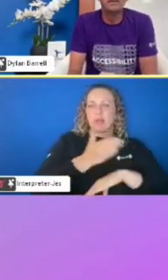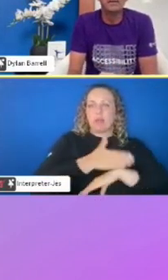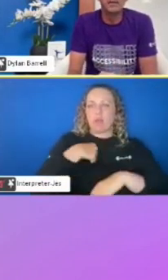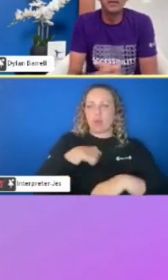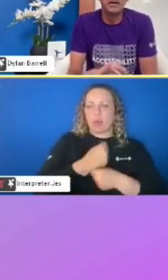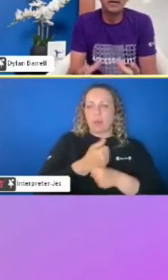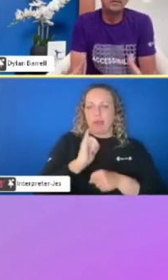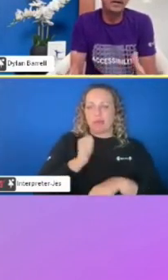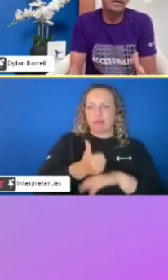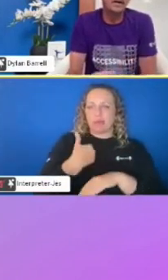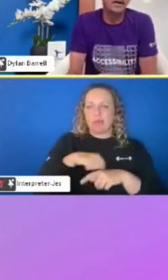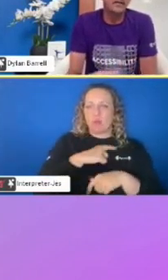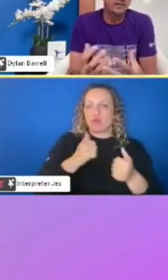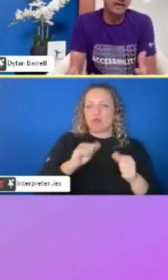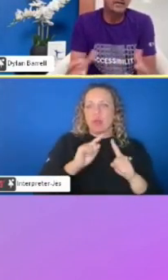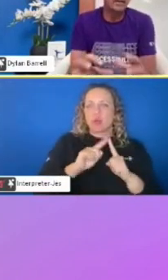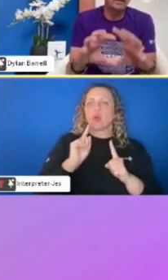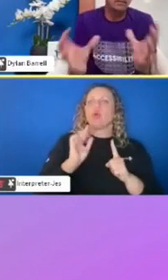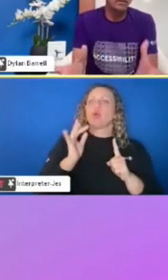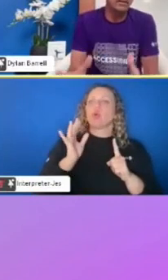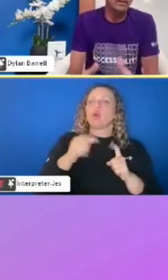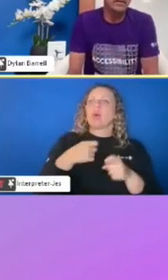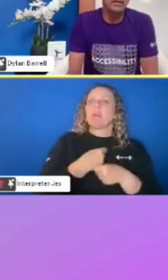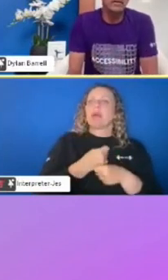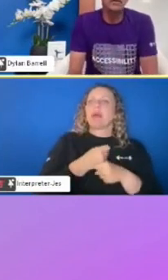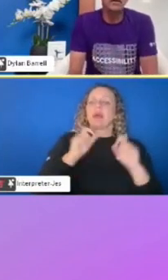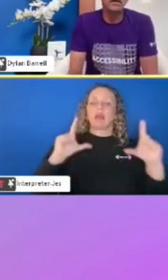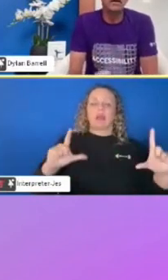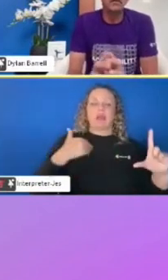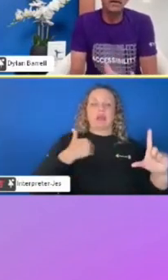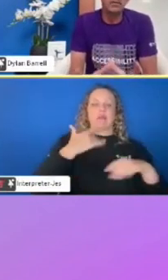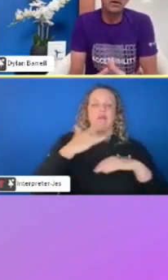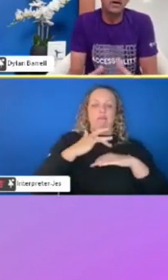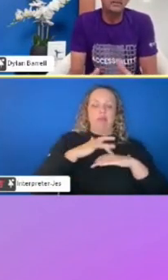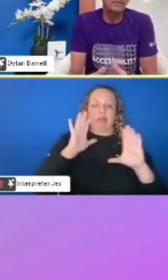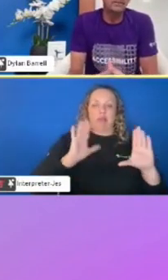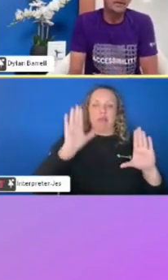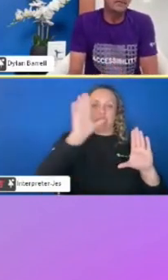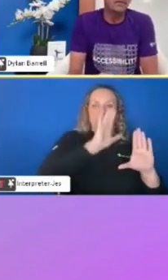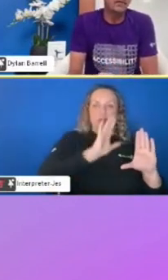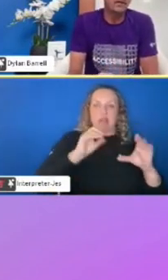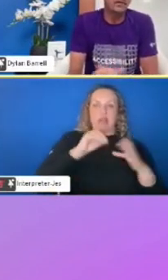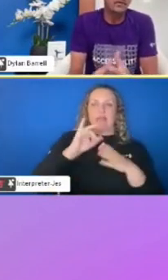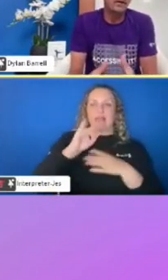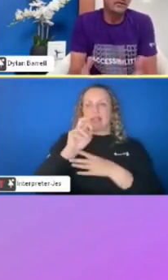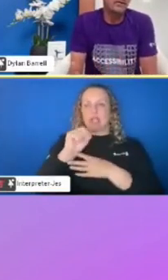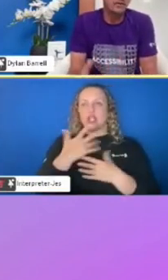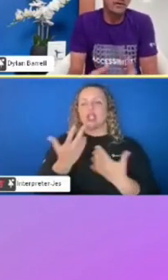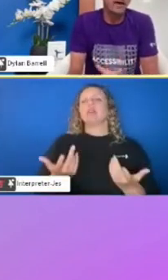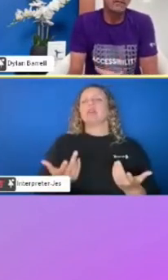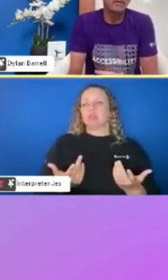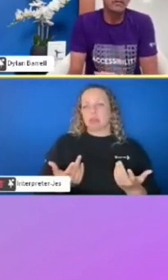But we are trying to make the real estate that within the extension really work optimally for the use cases that we have.